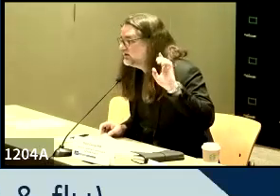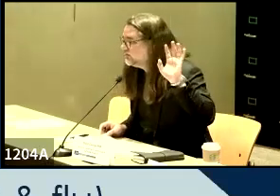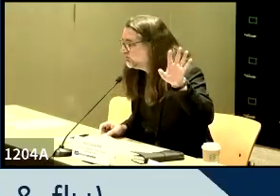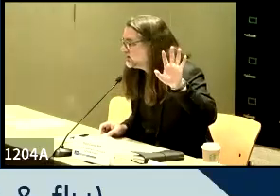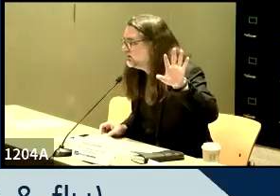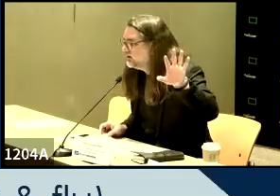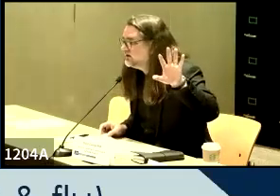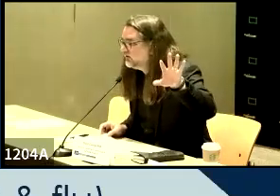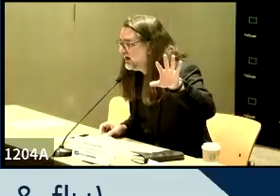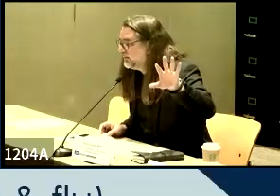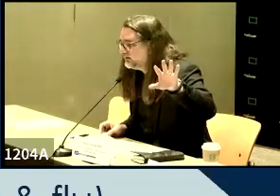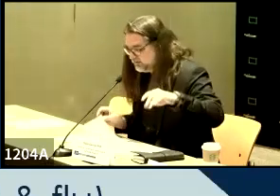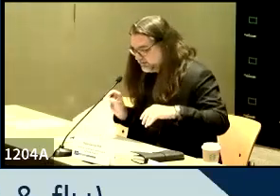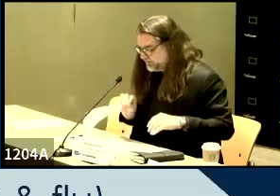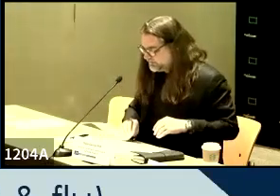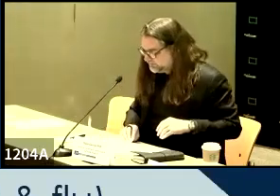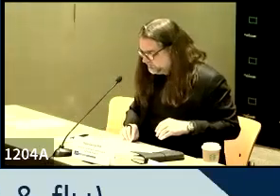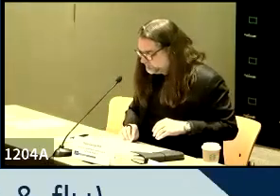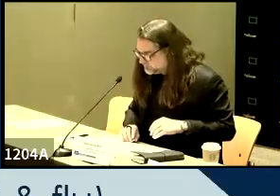This is the first time that this has ever happened.